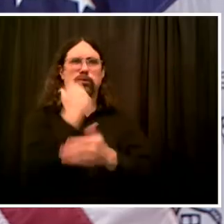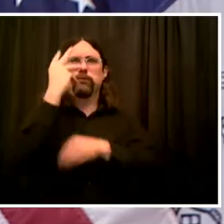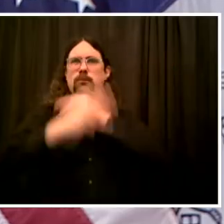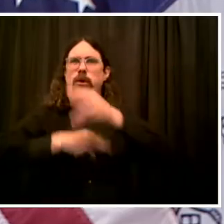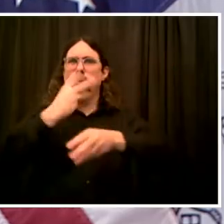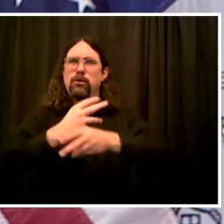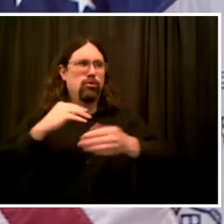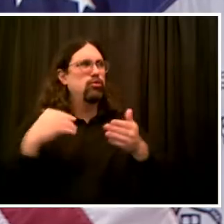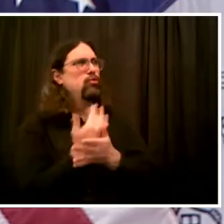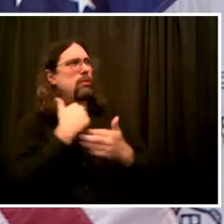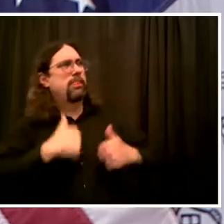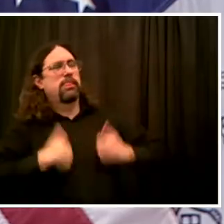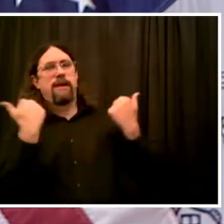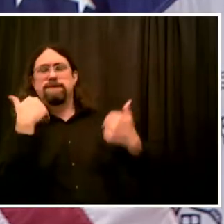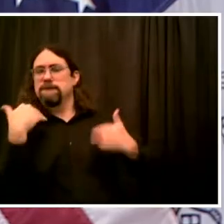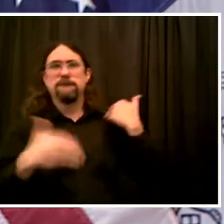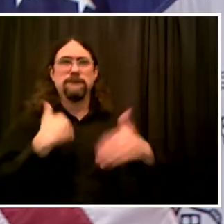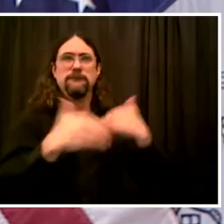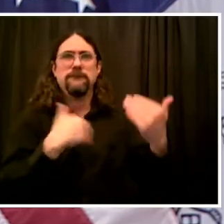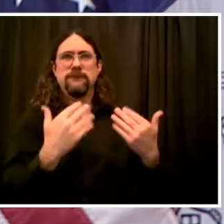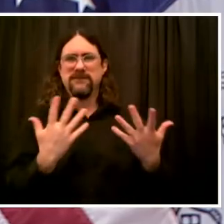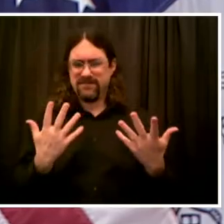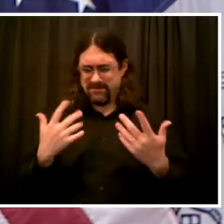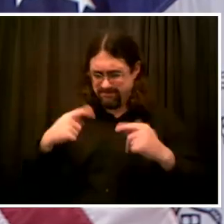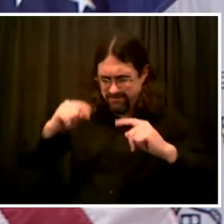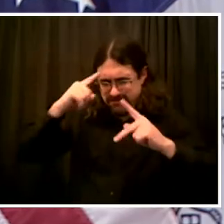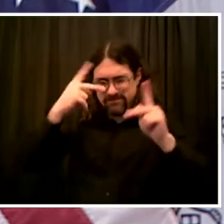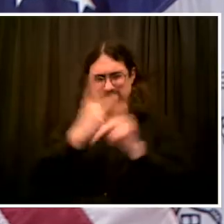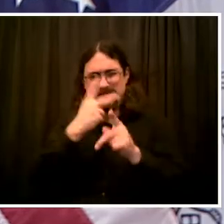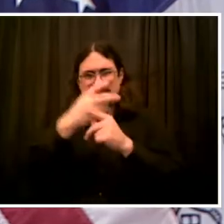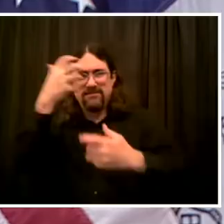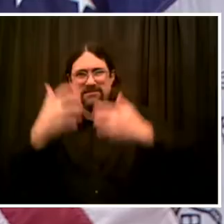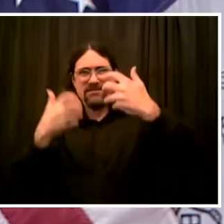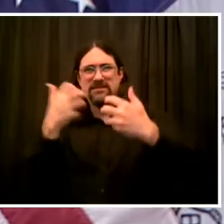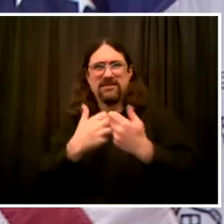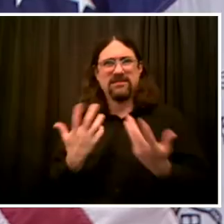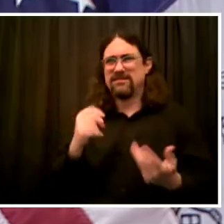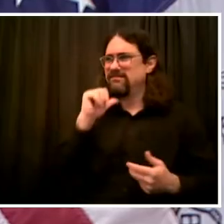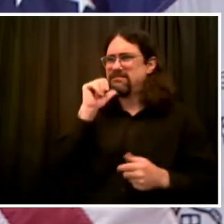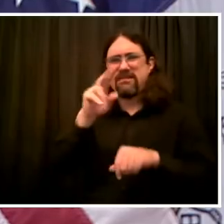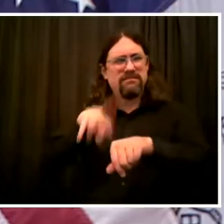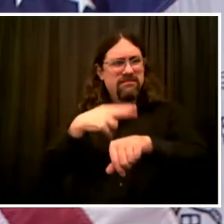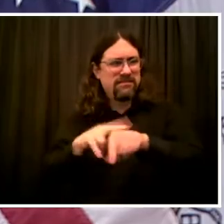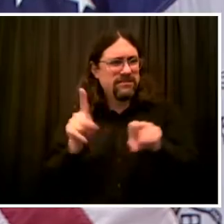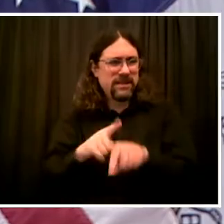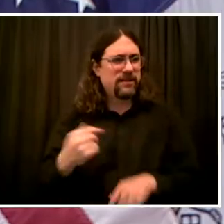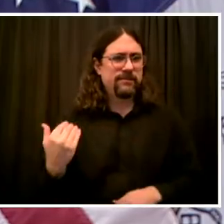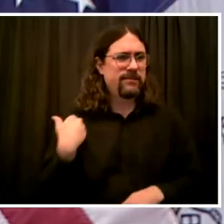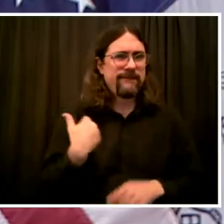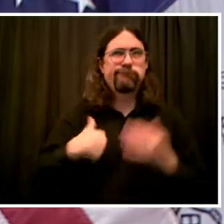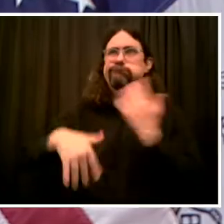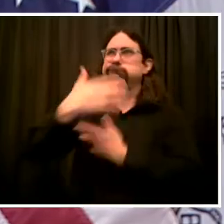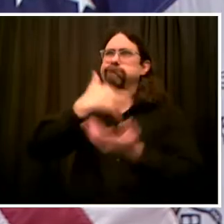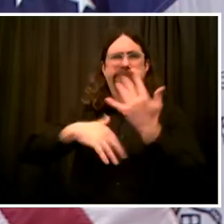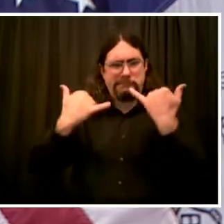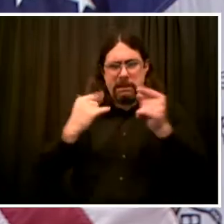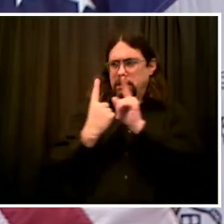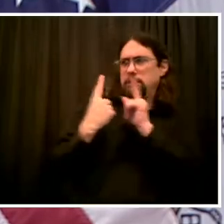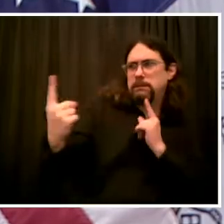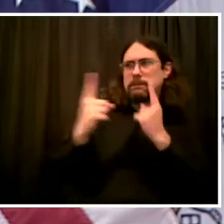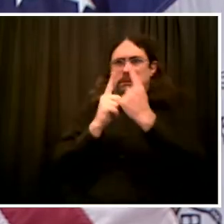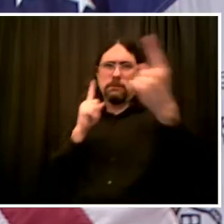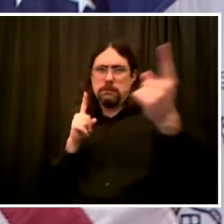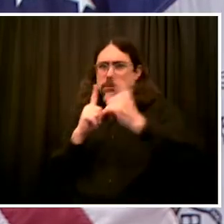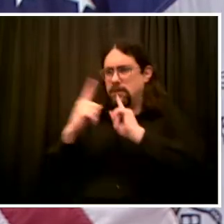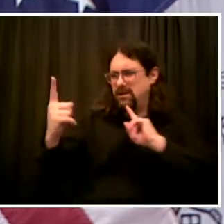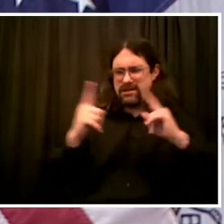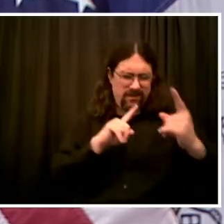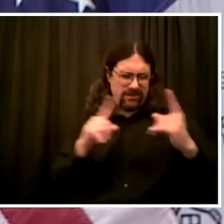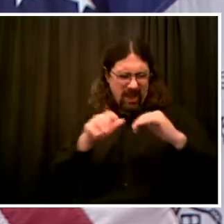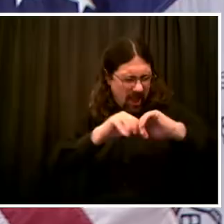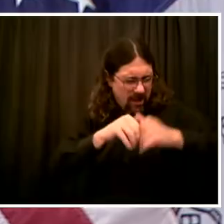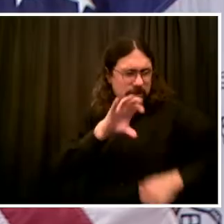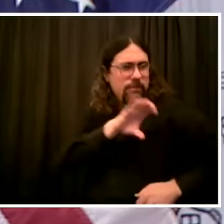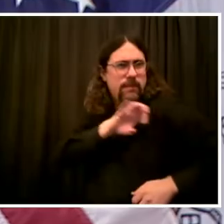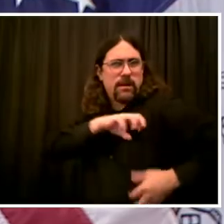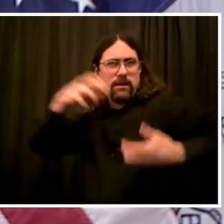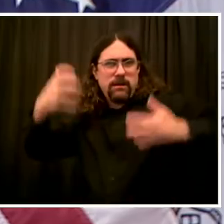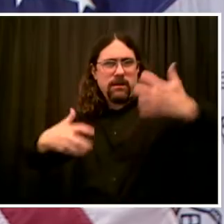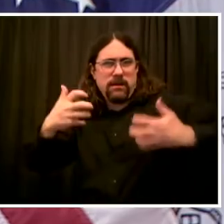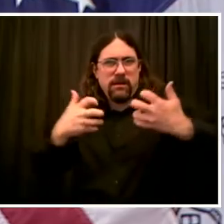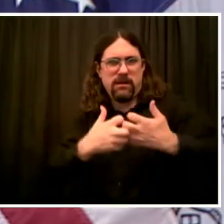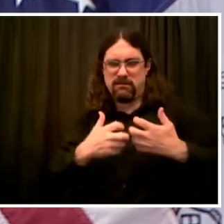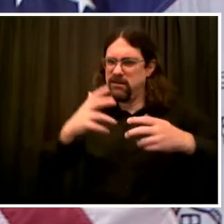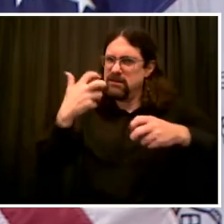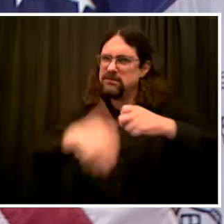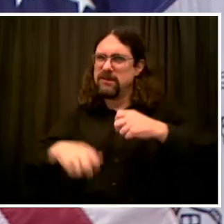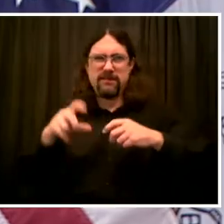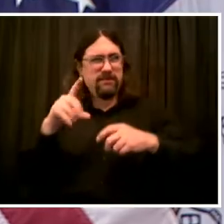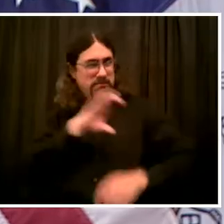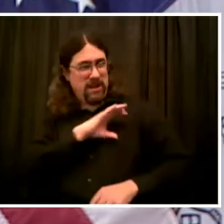WE'VE ALL HAD TO